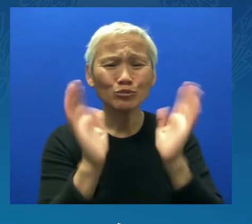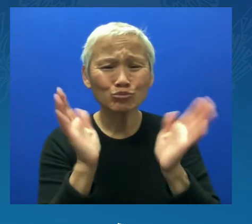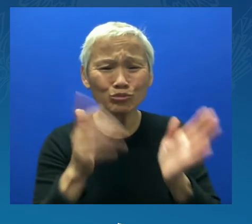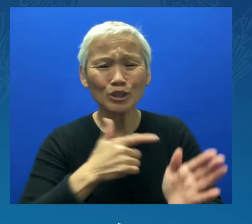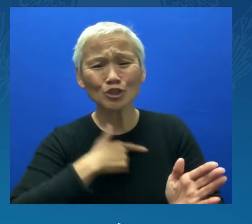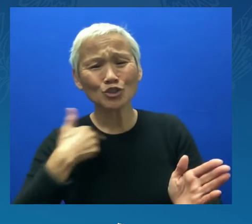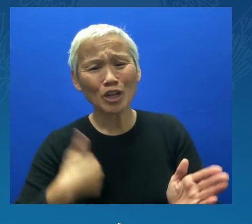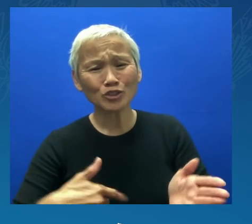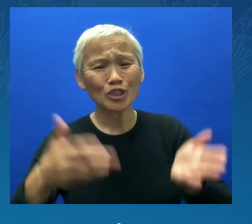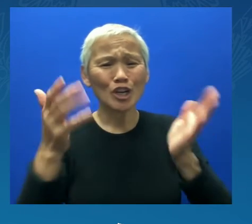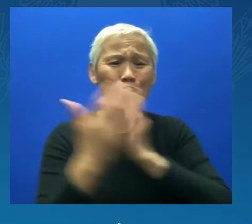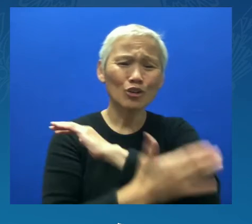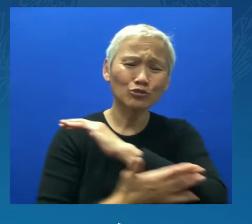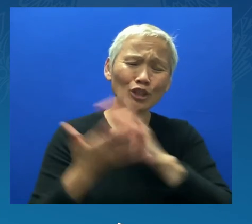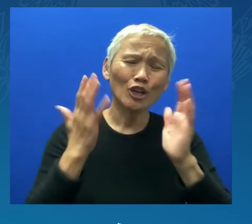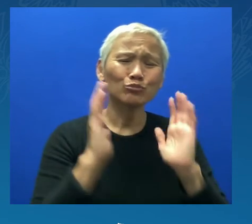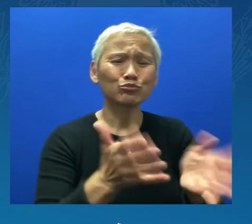"What's going on in your country with voting?"